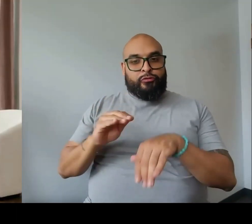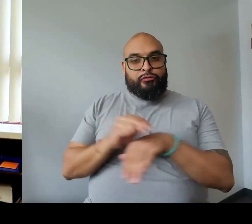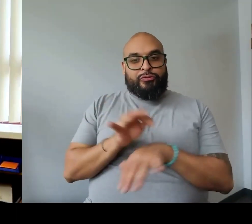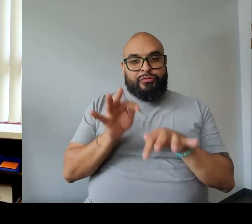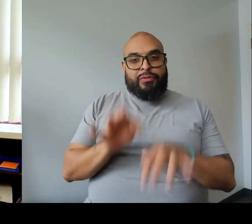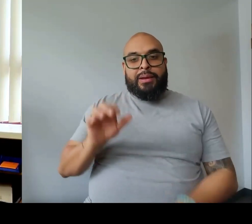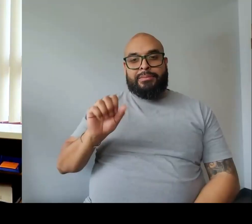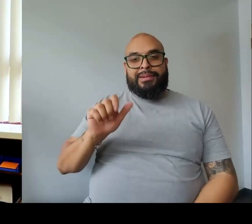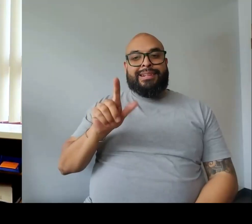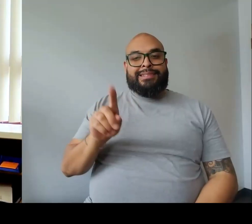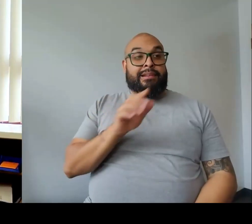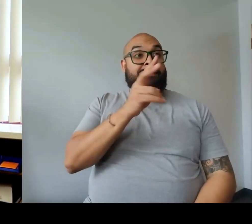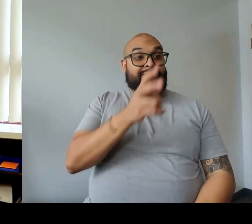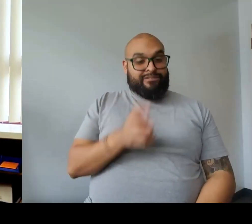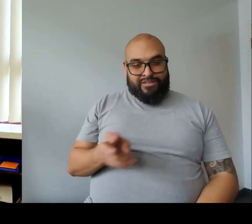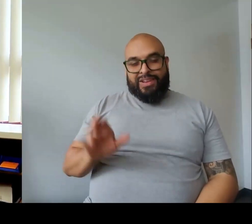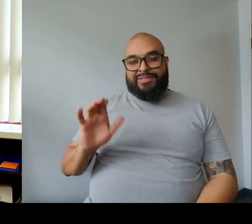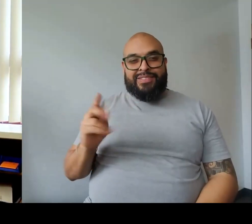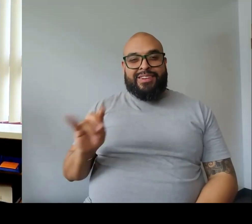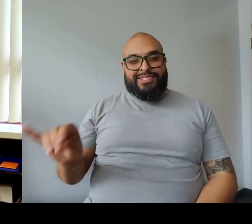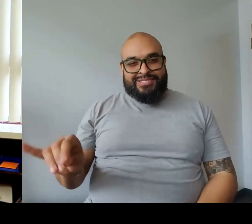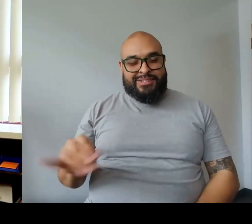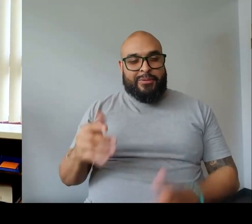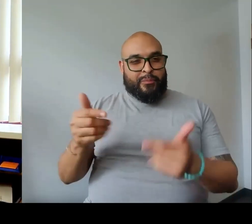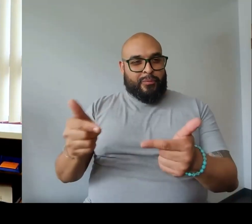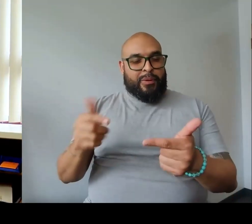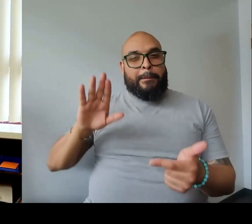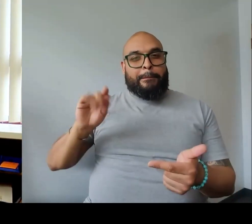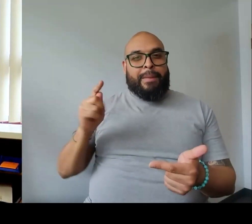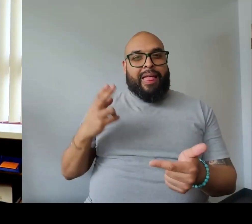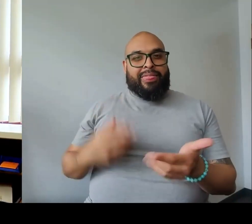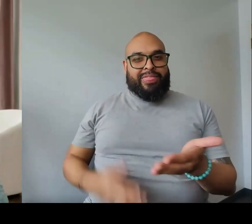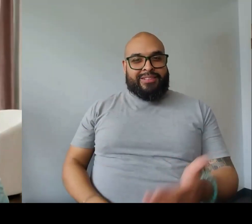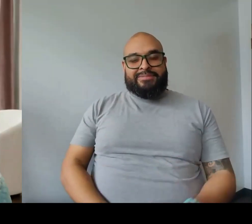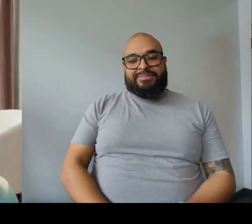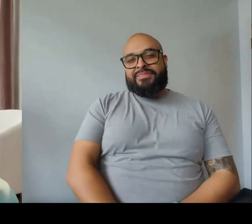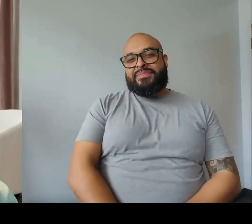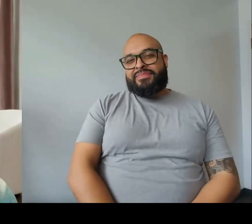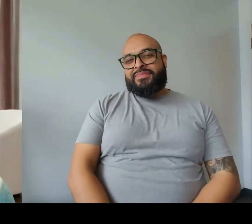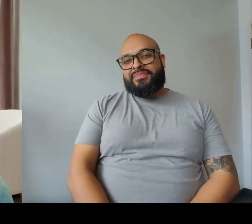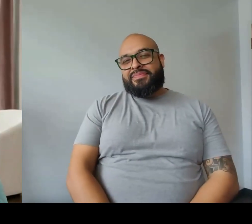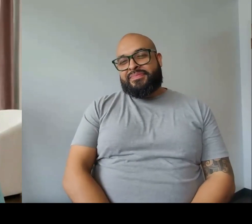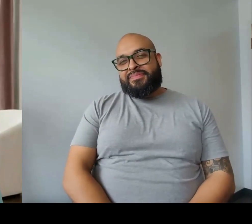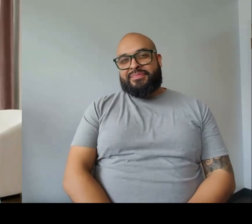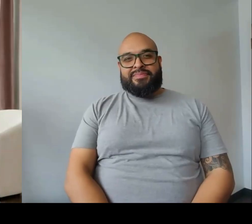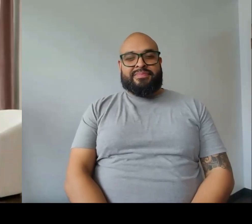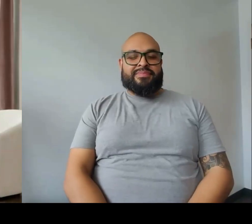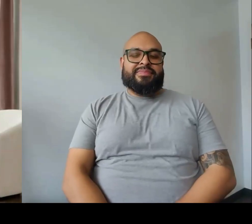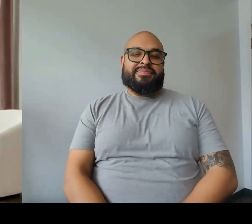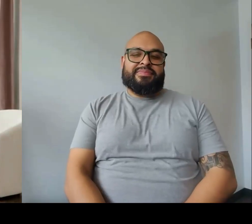And I will put that in the chat and take it away, Beth. Hi, everybody. All right, so